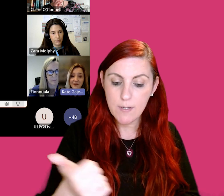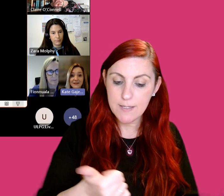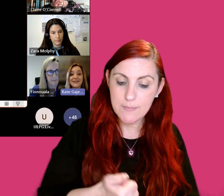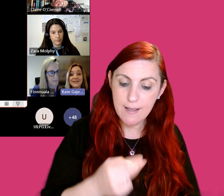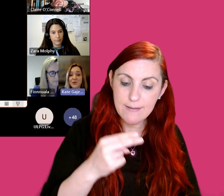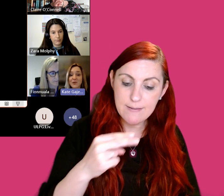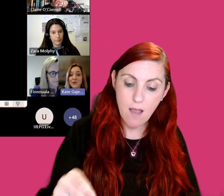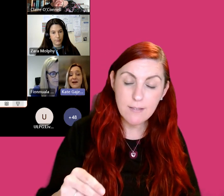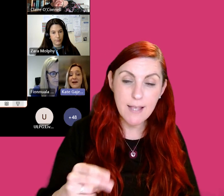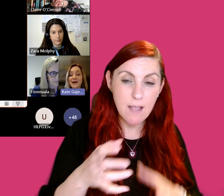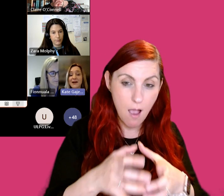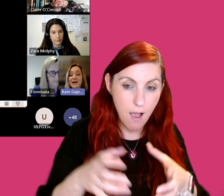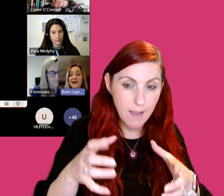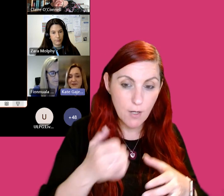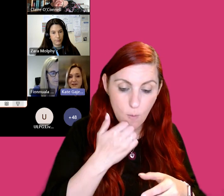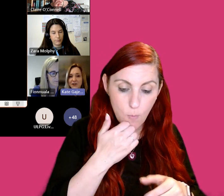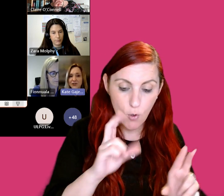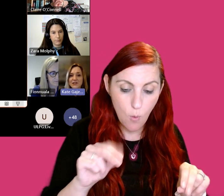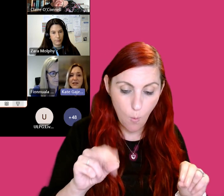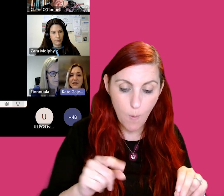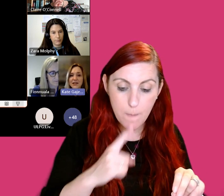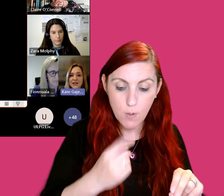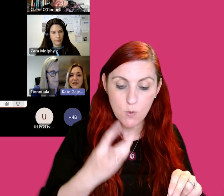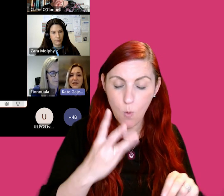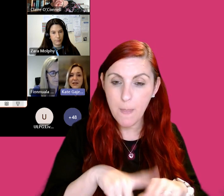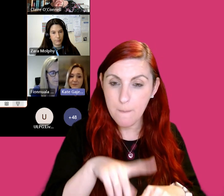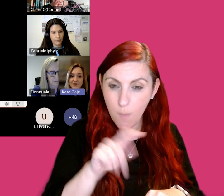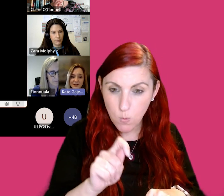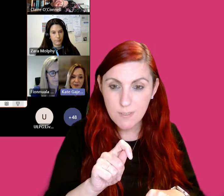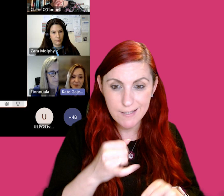but this is the most prevalent one of the most prevalent conditions in in children in pediatric